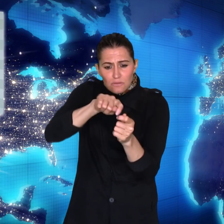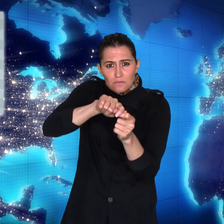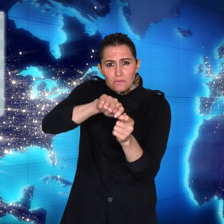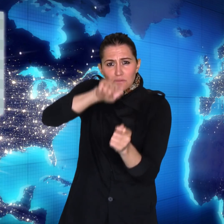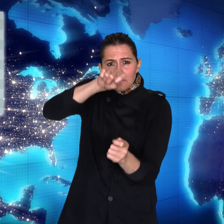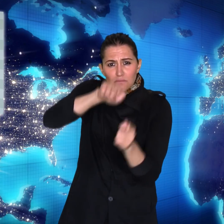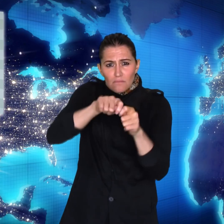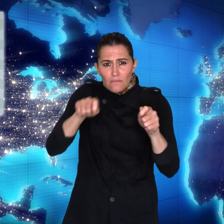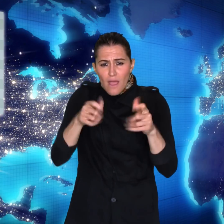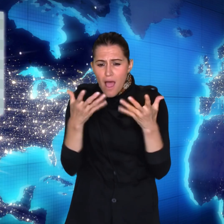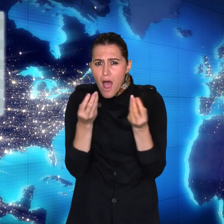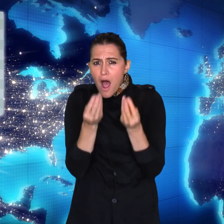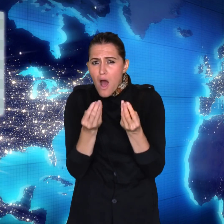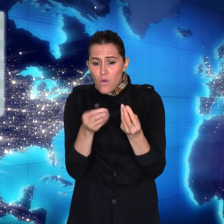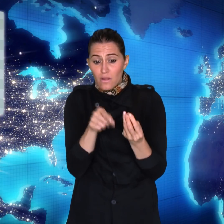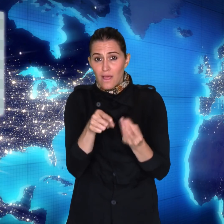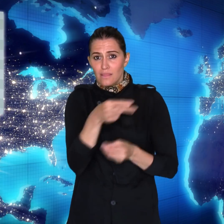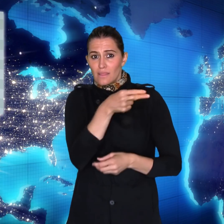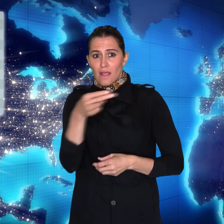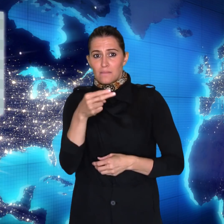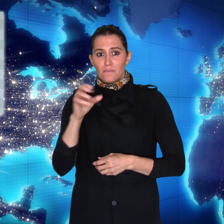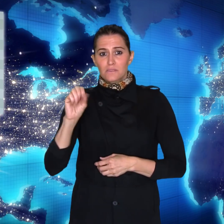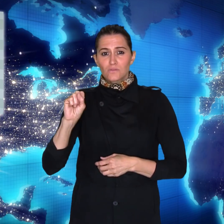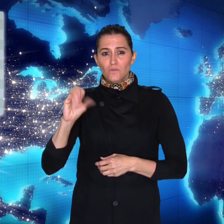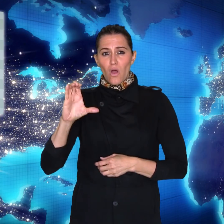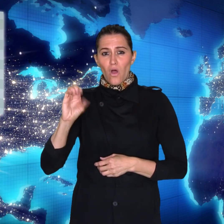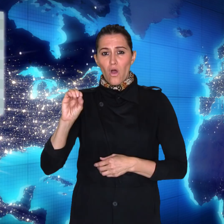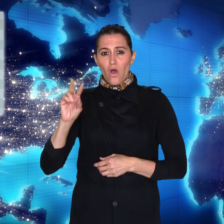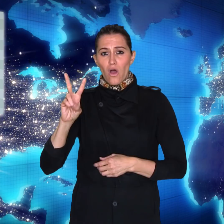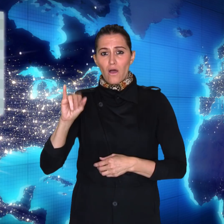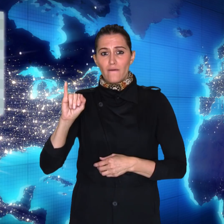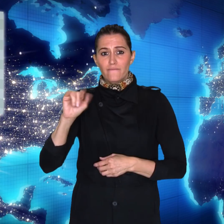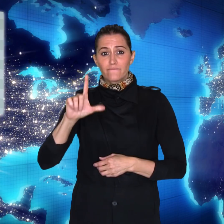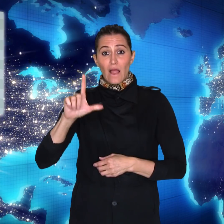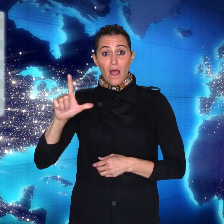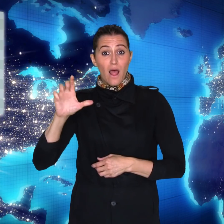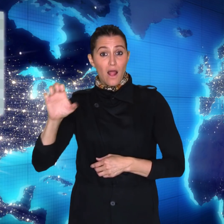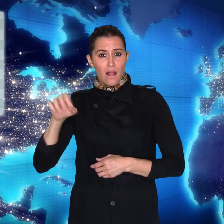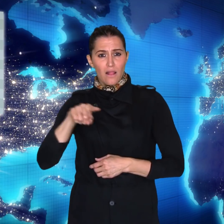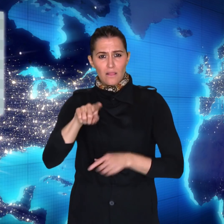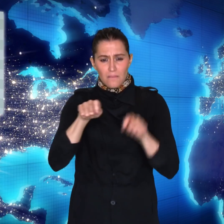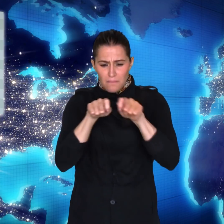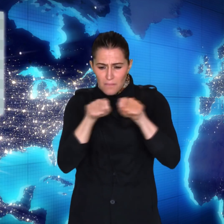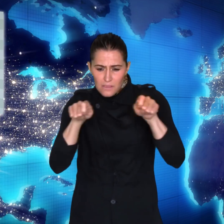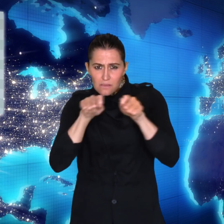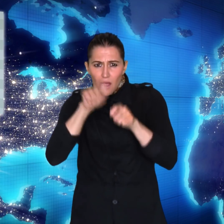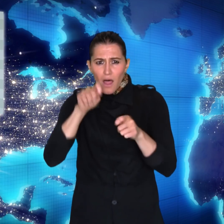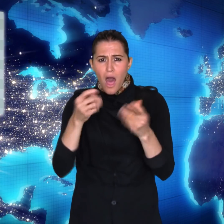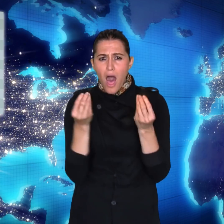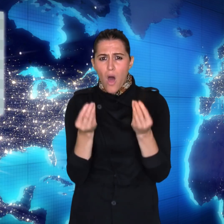your mouth,” and was measured at two